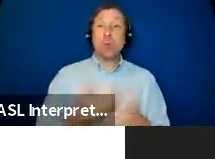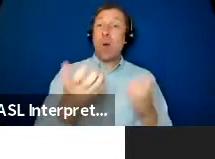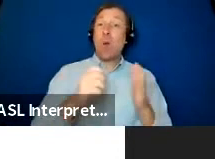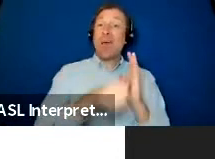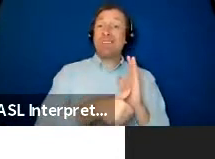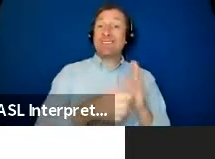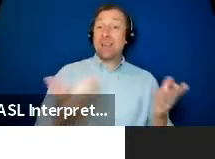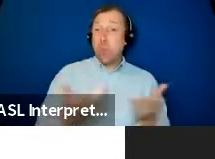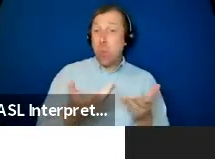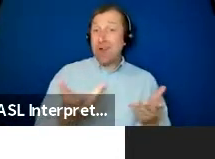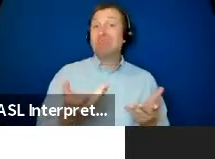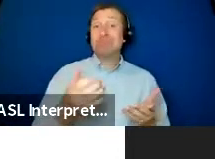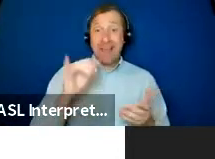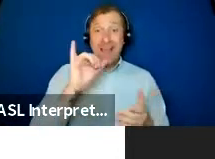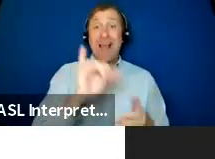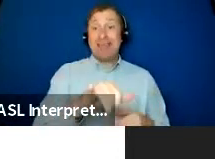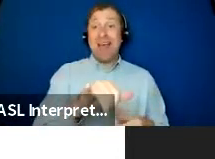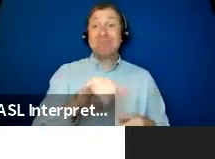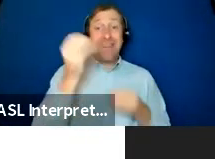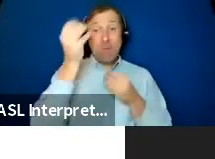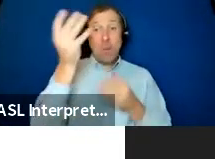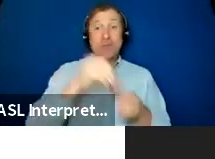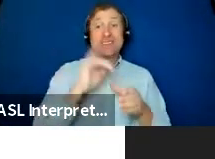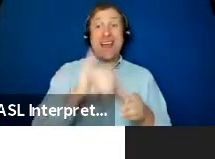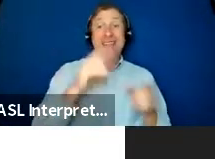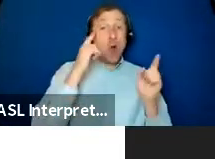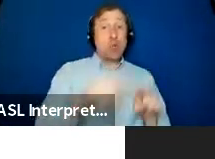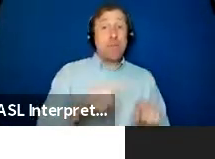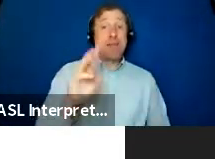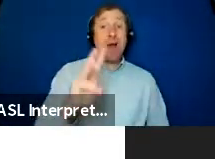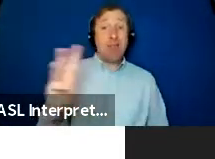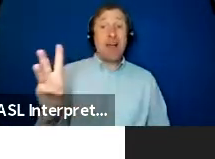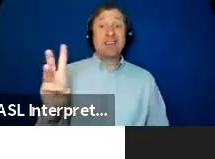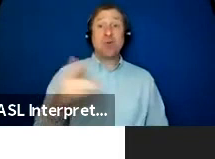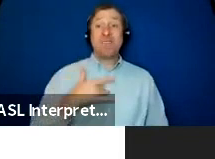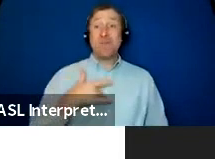and you'll find this in the Return to Work Agreement, if you feel that your life or health is being